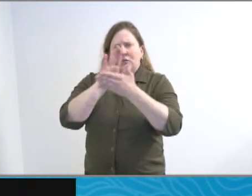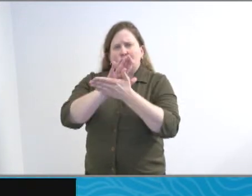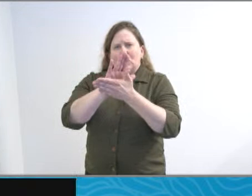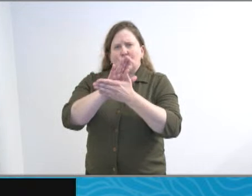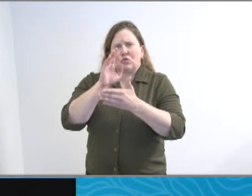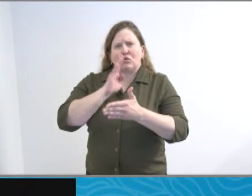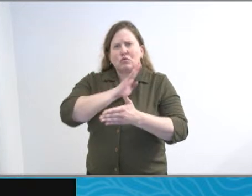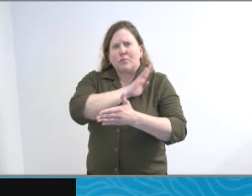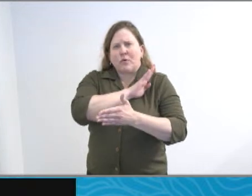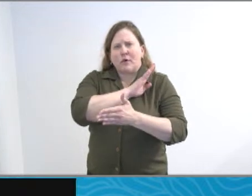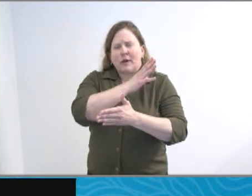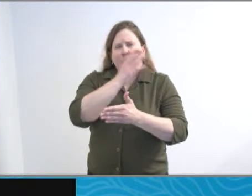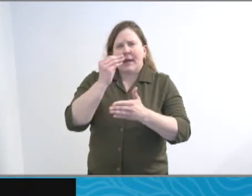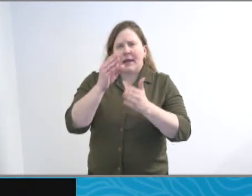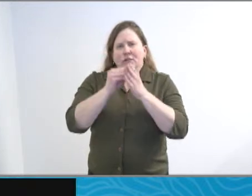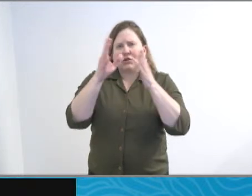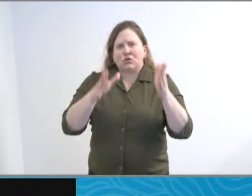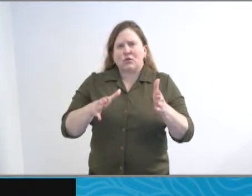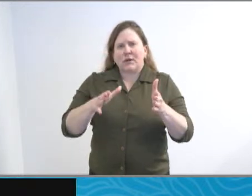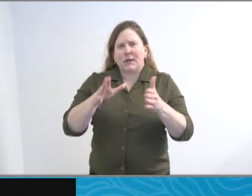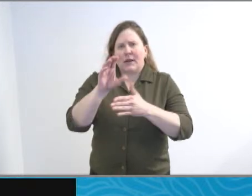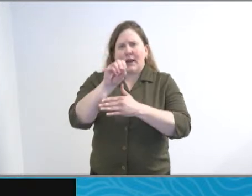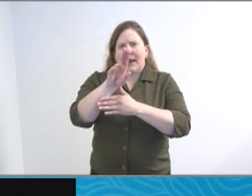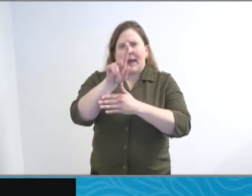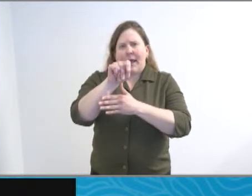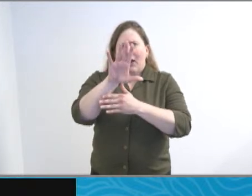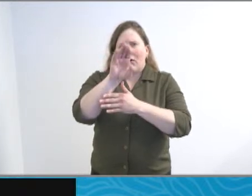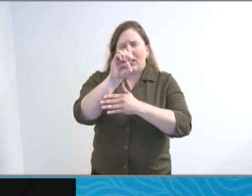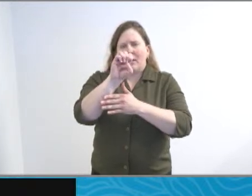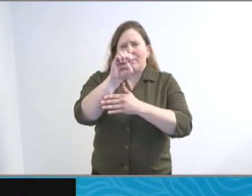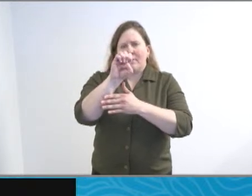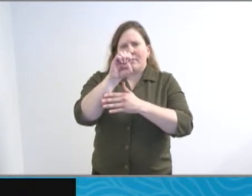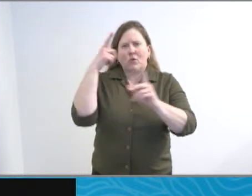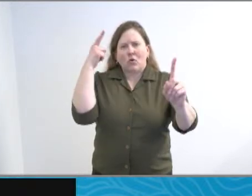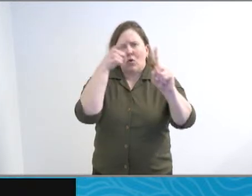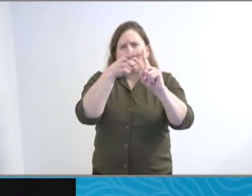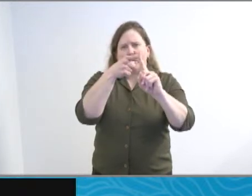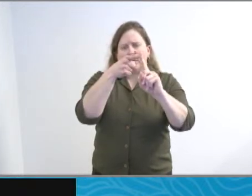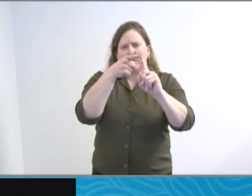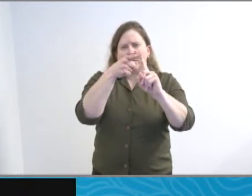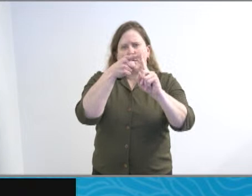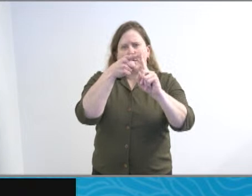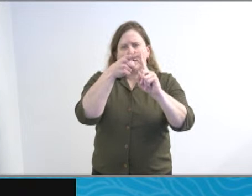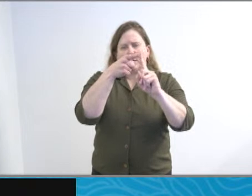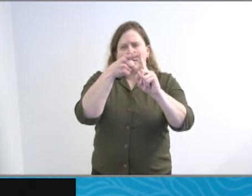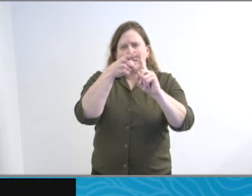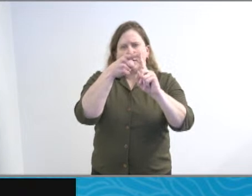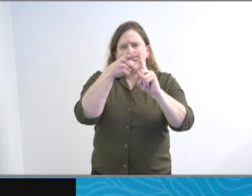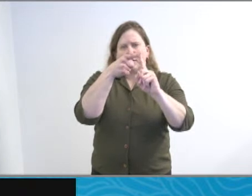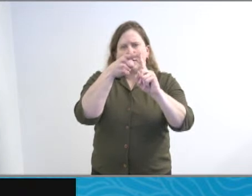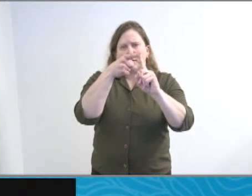and their student outcome goals are aligning with some of the feedback that we received.